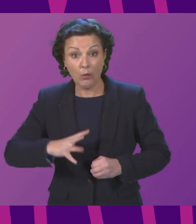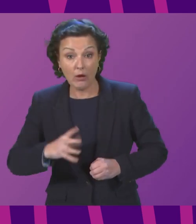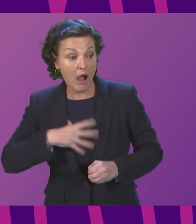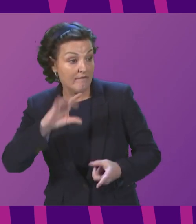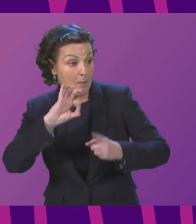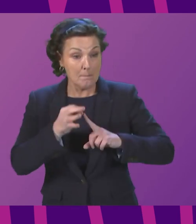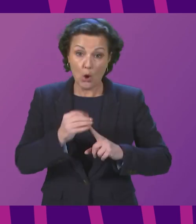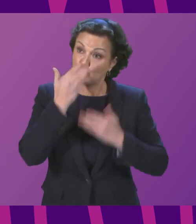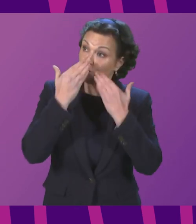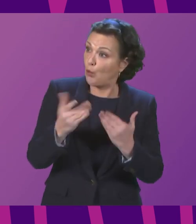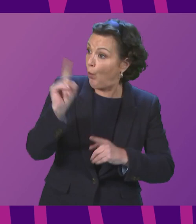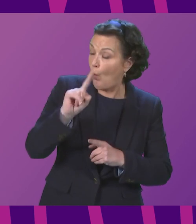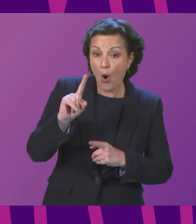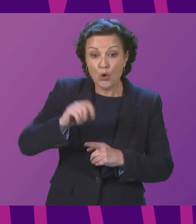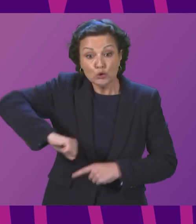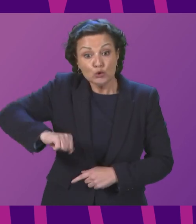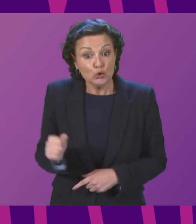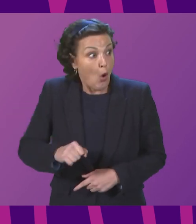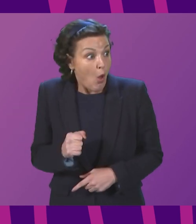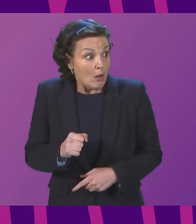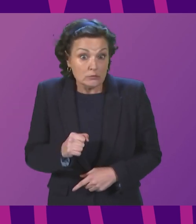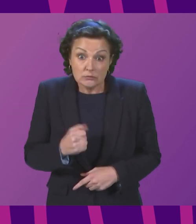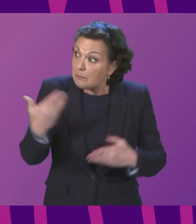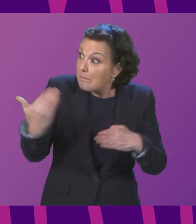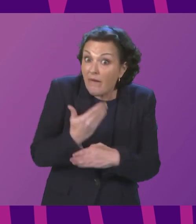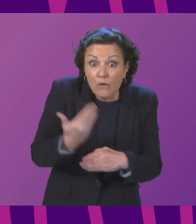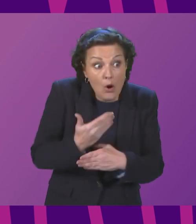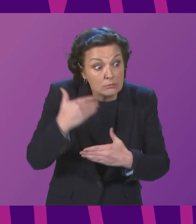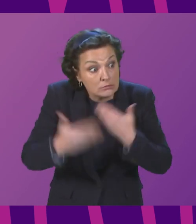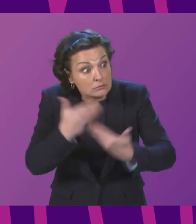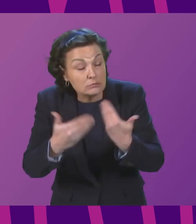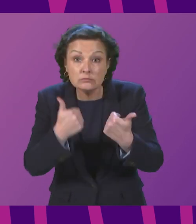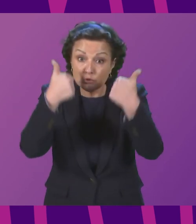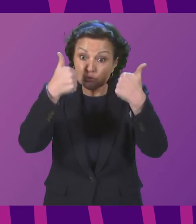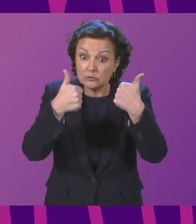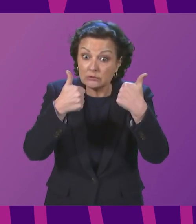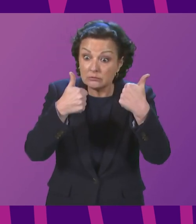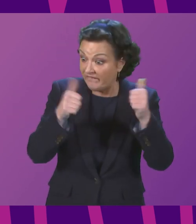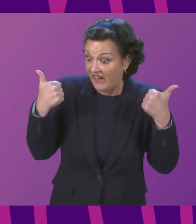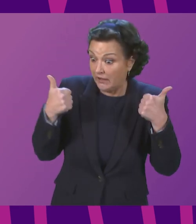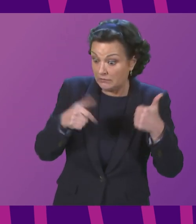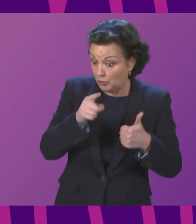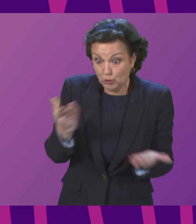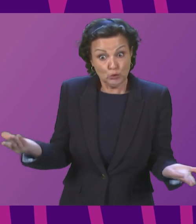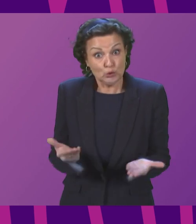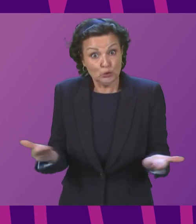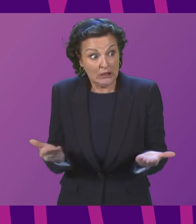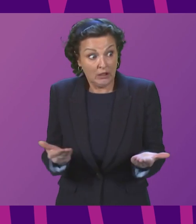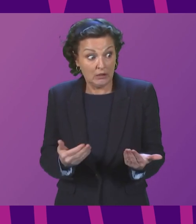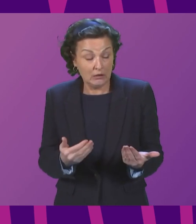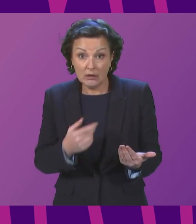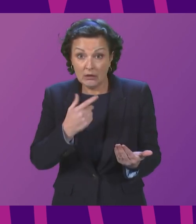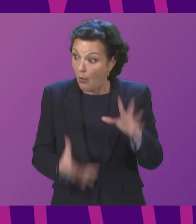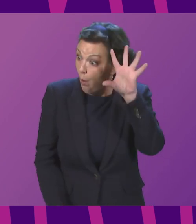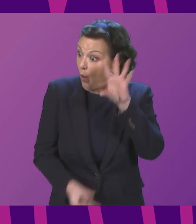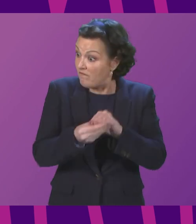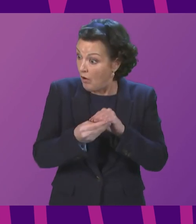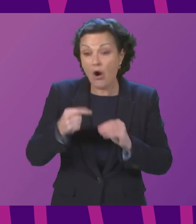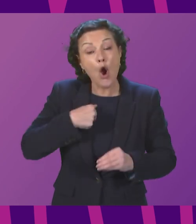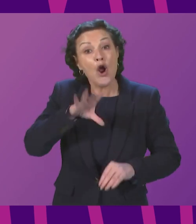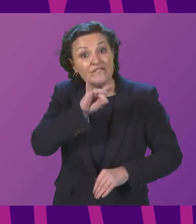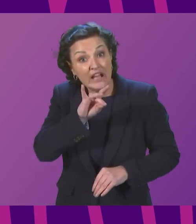performance to date—although that might change next week or next month—she can go